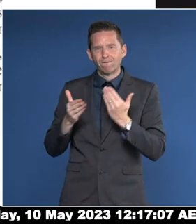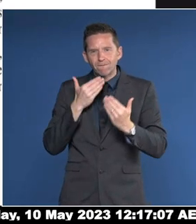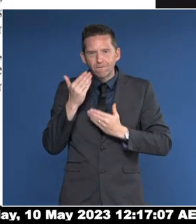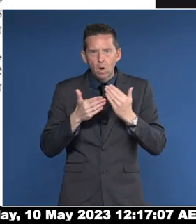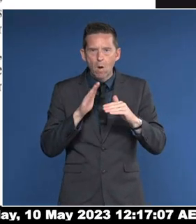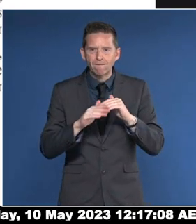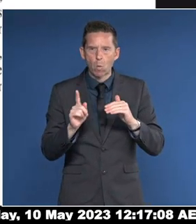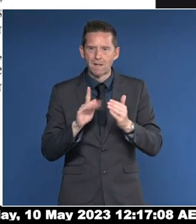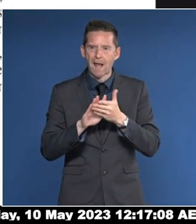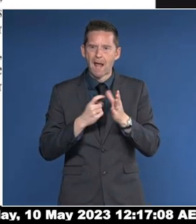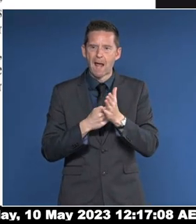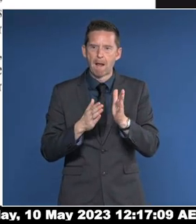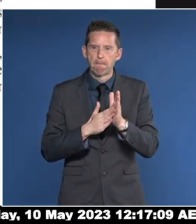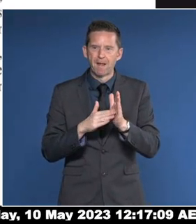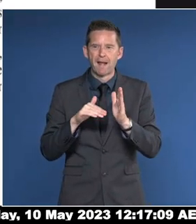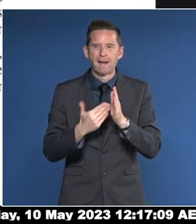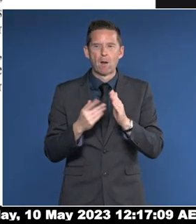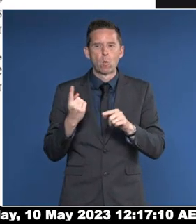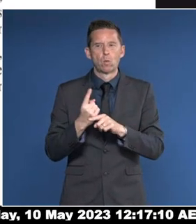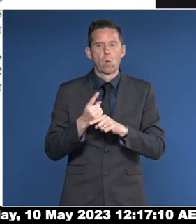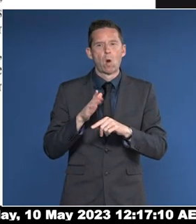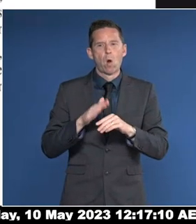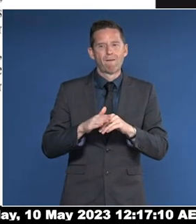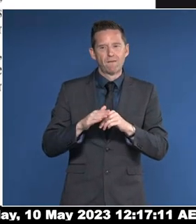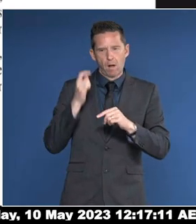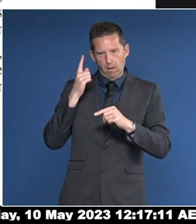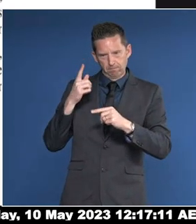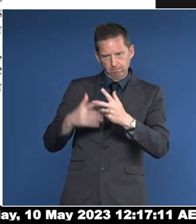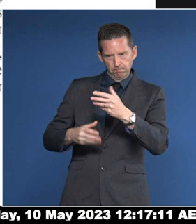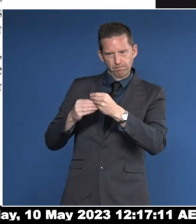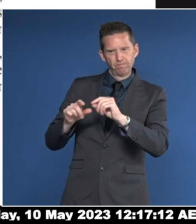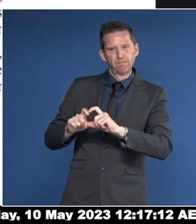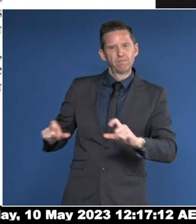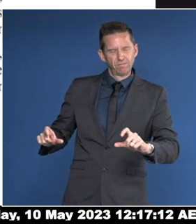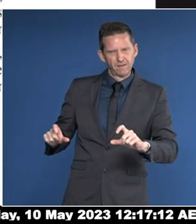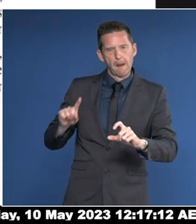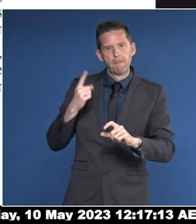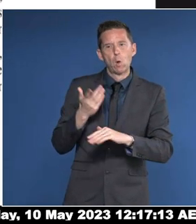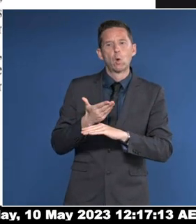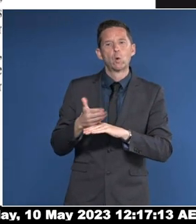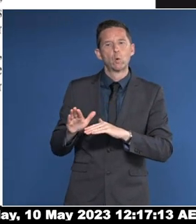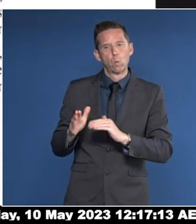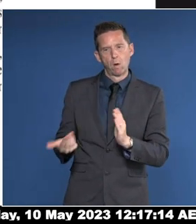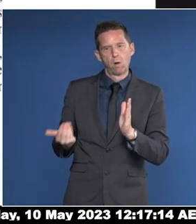now prescribed conduct, into sub-paragraph (2), but the new part was the inclusion of harm. Are you aware of that?